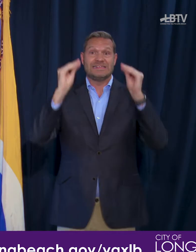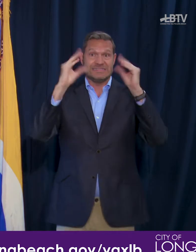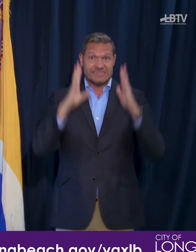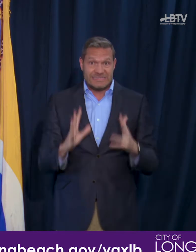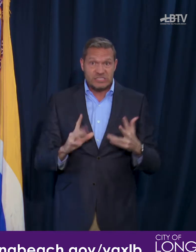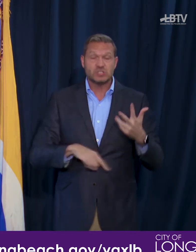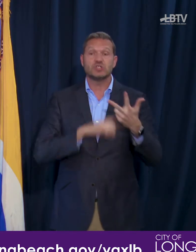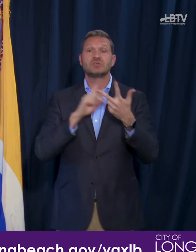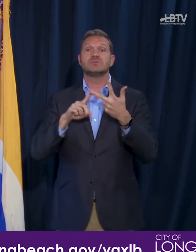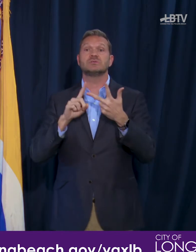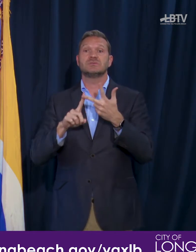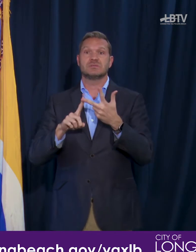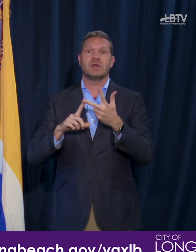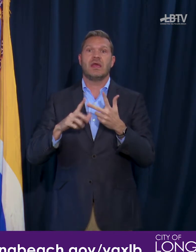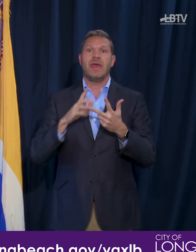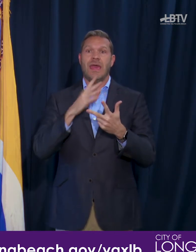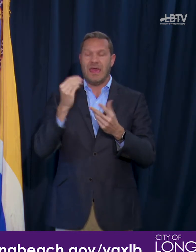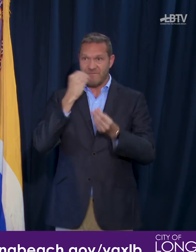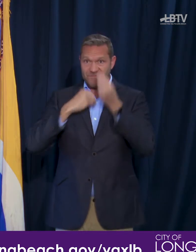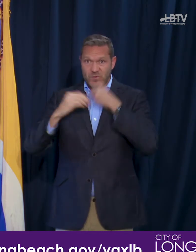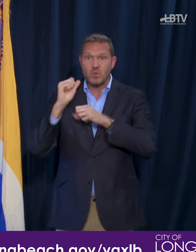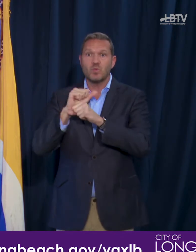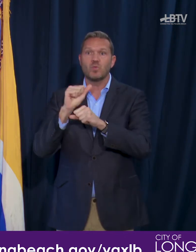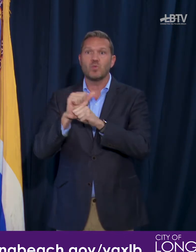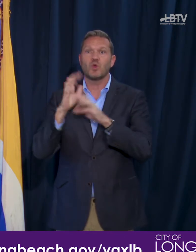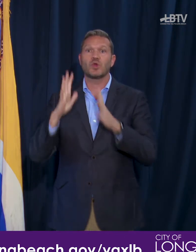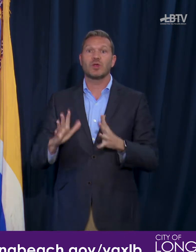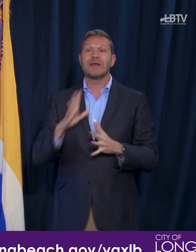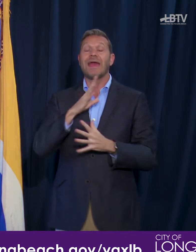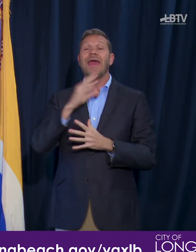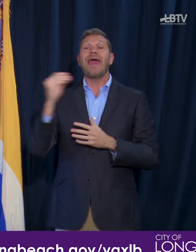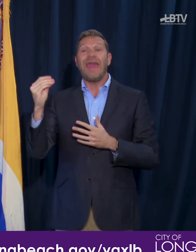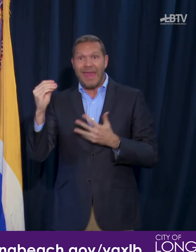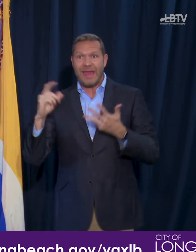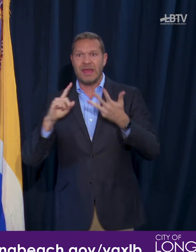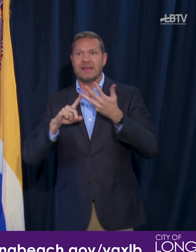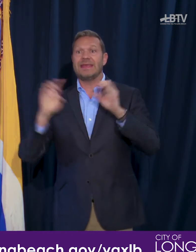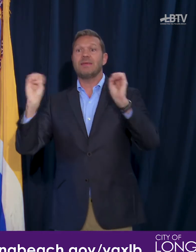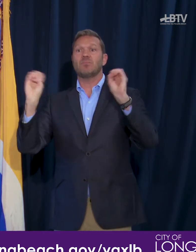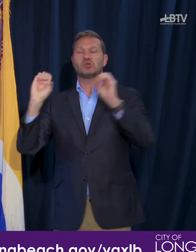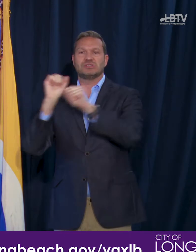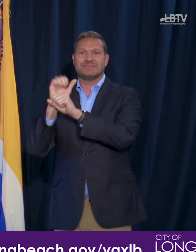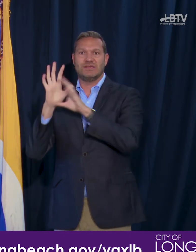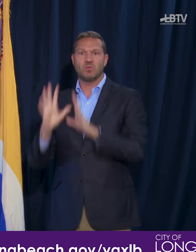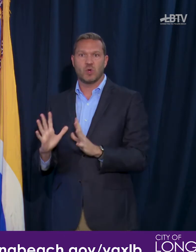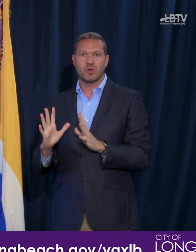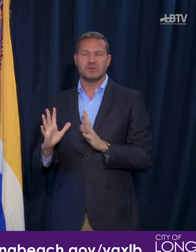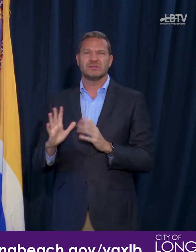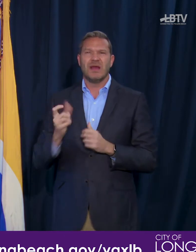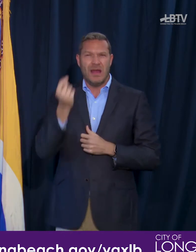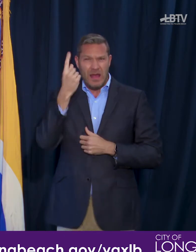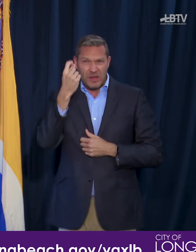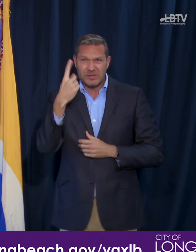workers, are not prioritized by the State within that category. That category are all, they're all in that same category.